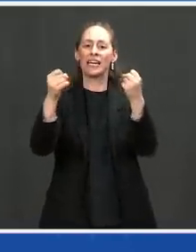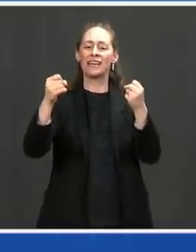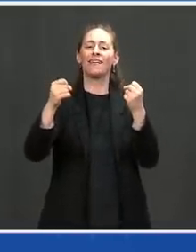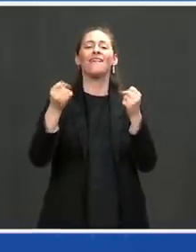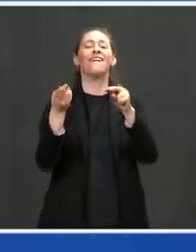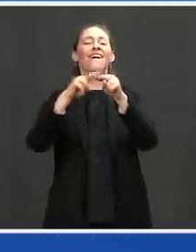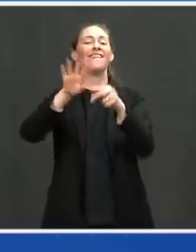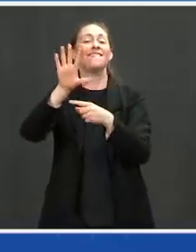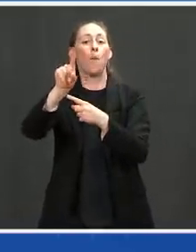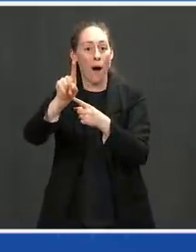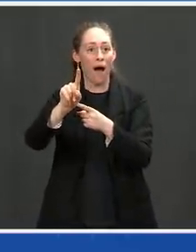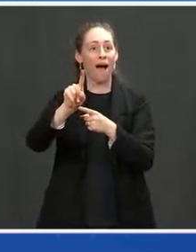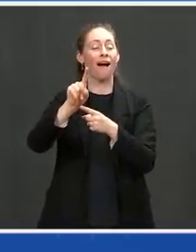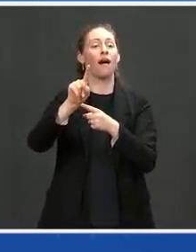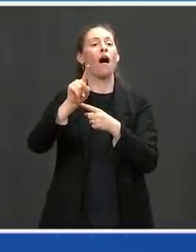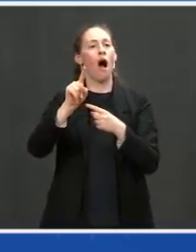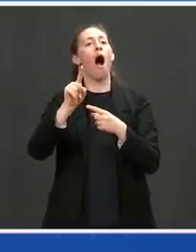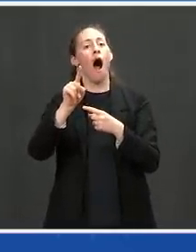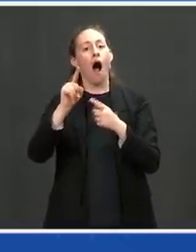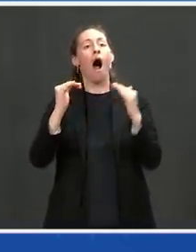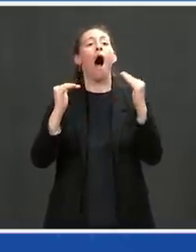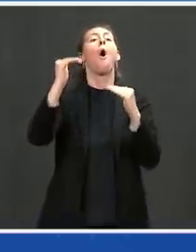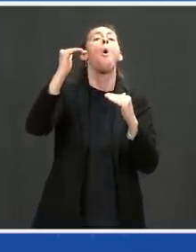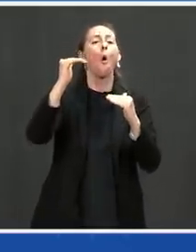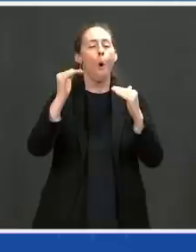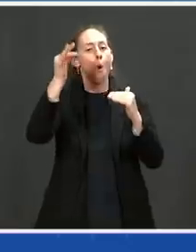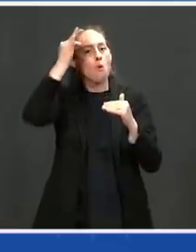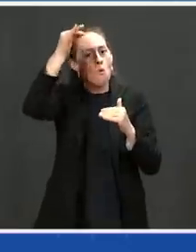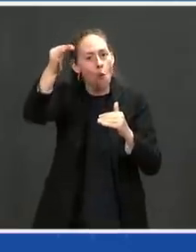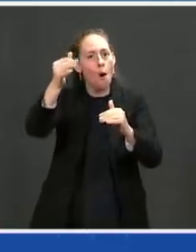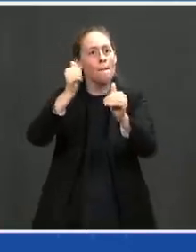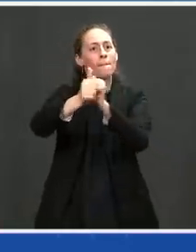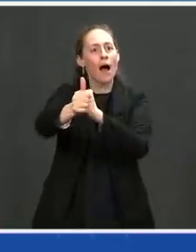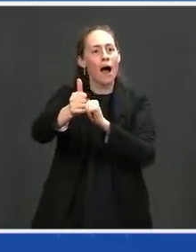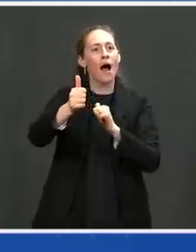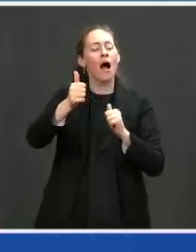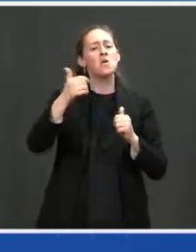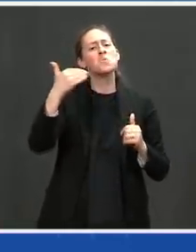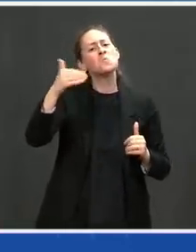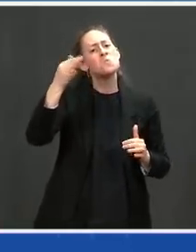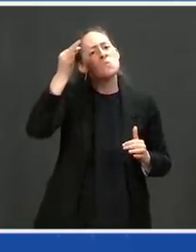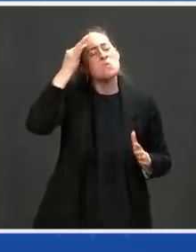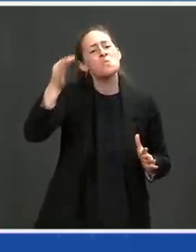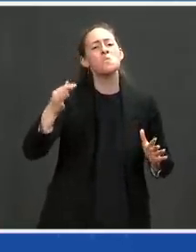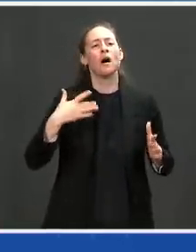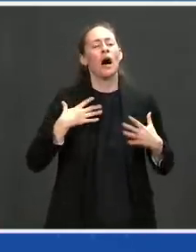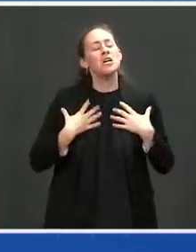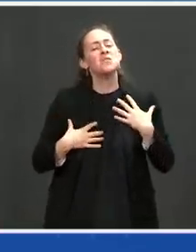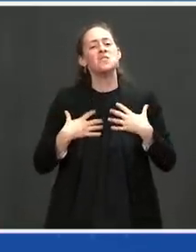And so, I'm going to say something outrageous: I have never been particularly poor at calculating